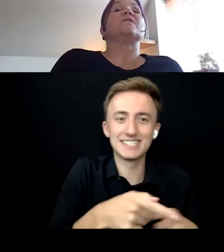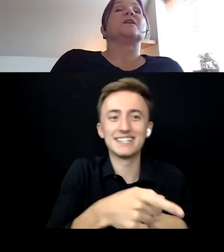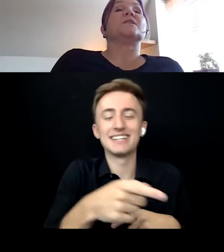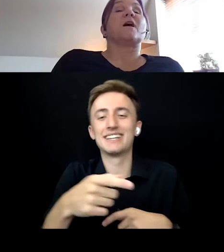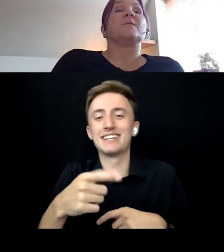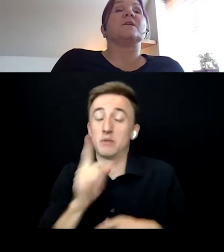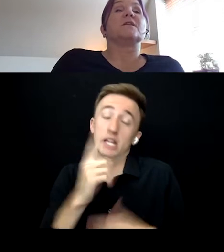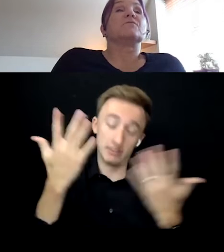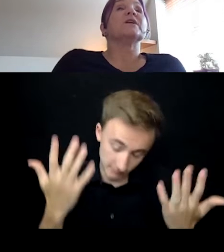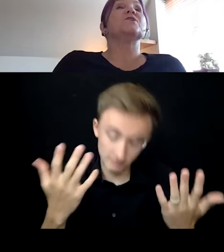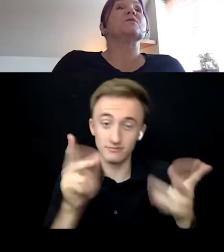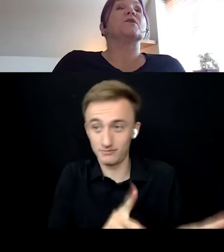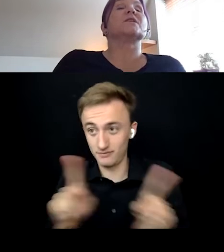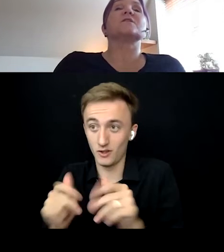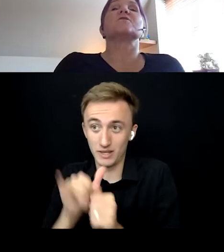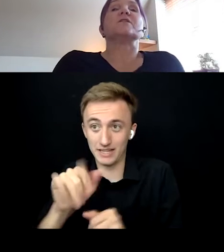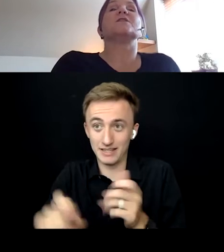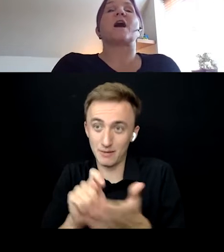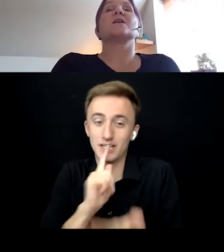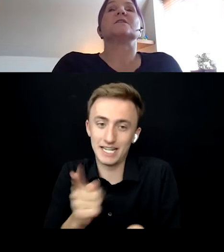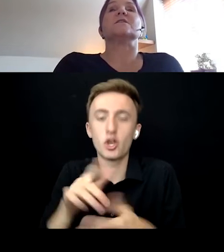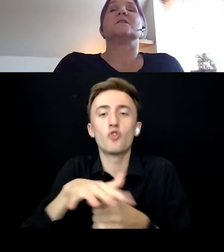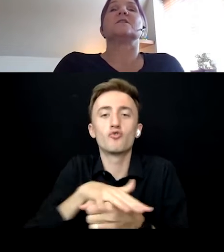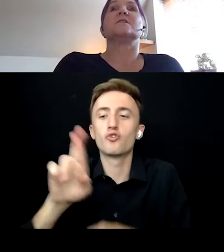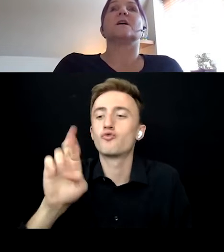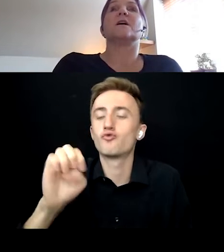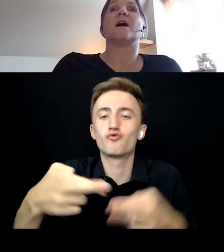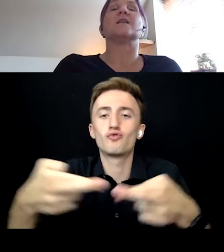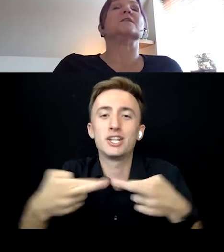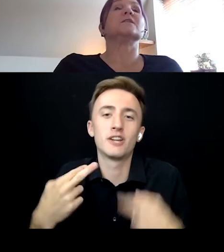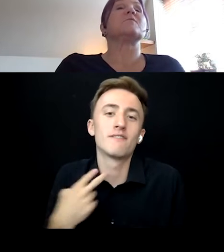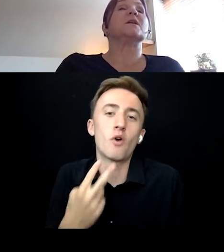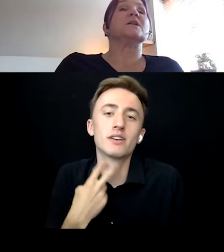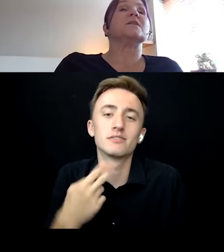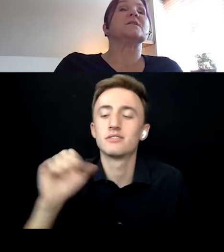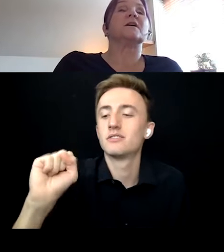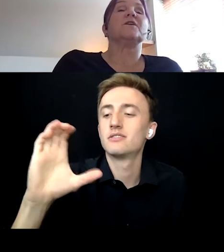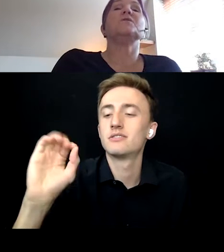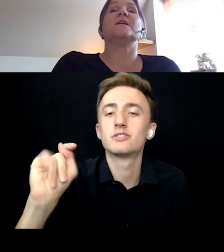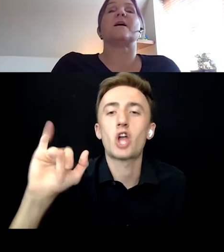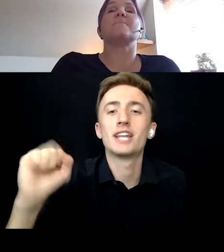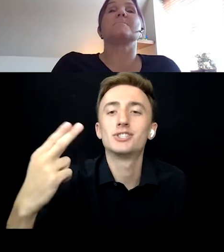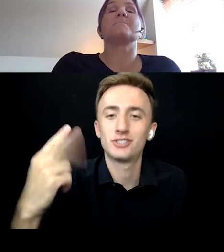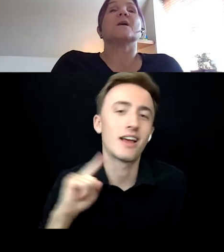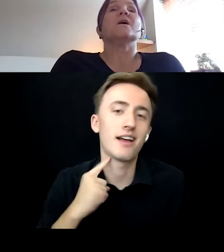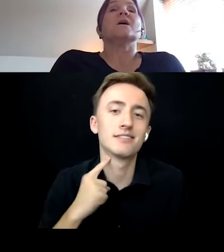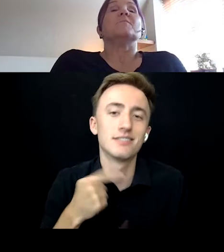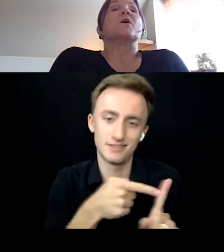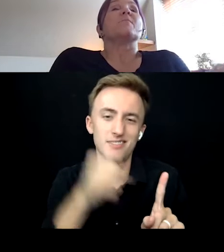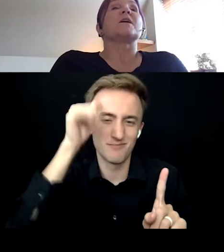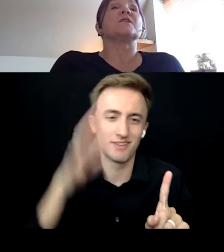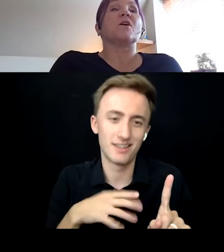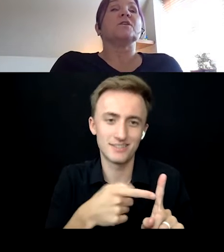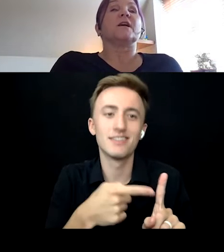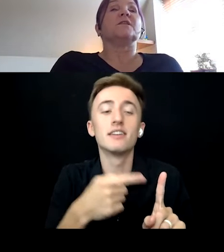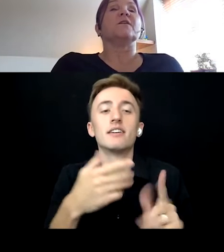now is original voice of a Scottish accent that Alan is using there. By going back to the content,